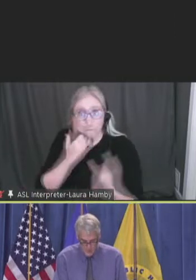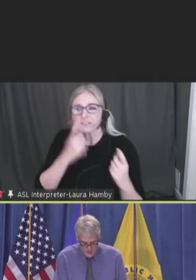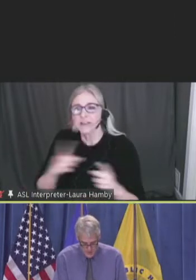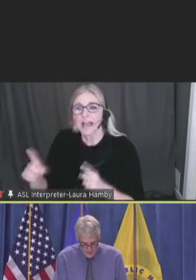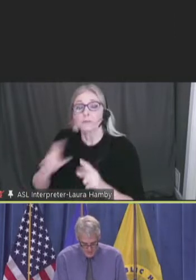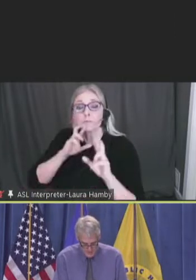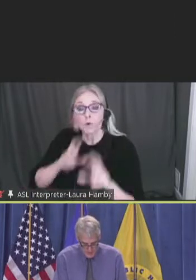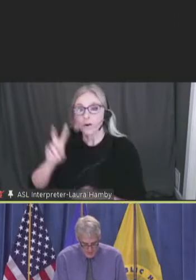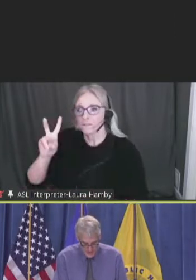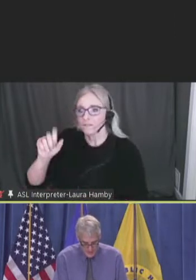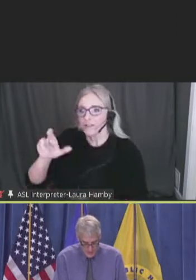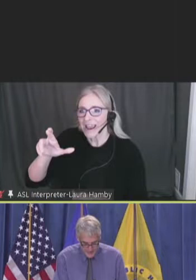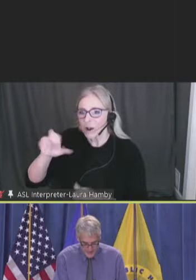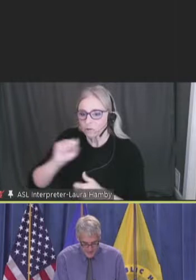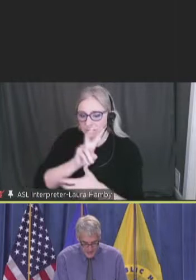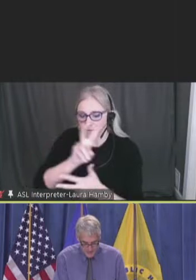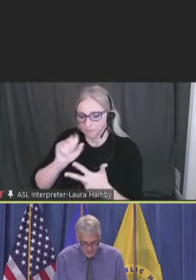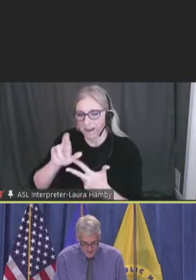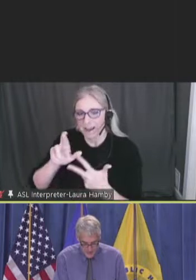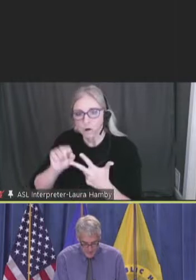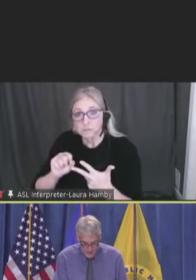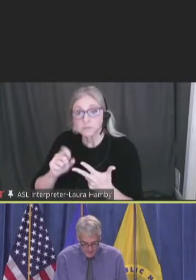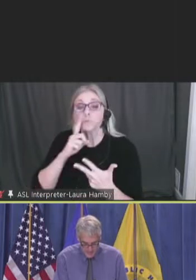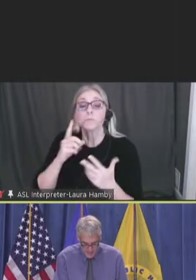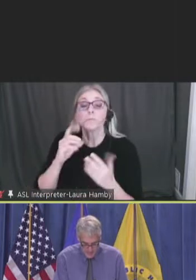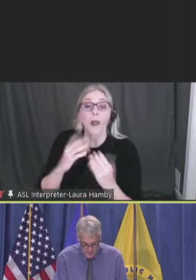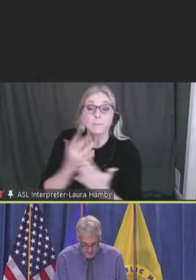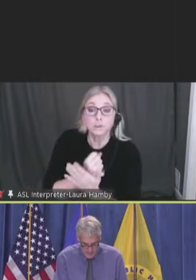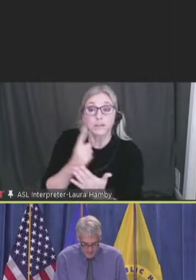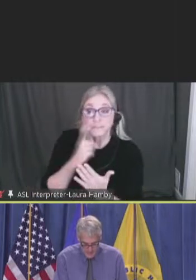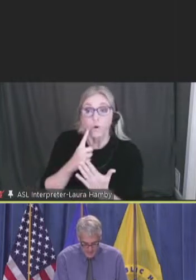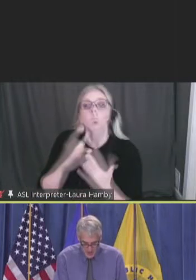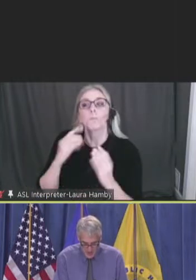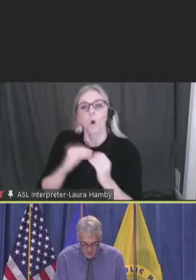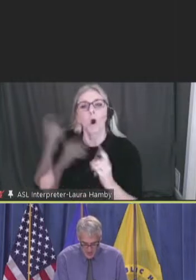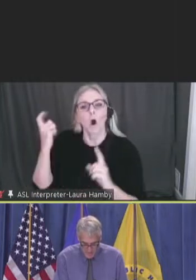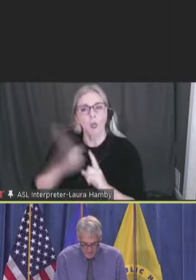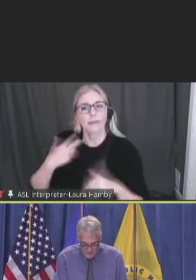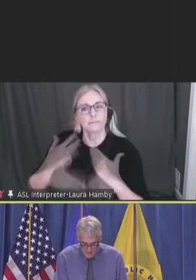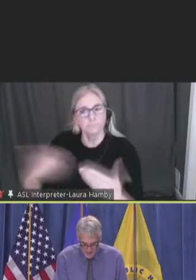or VAERS, including potential opportunities for automation such as auto-populating fields